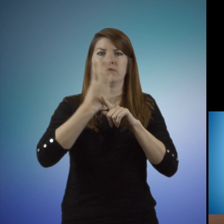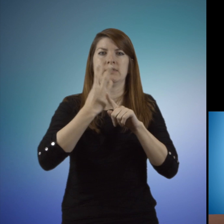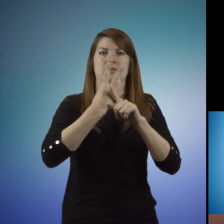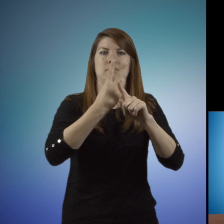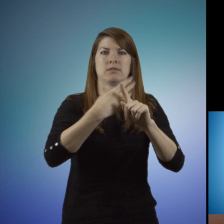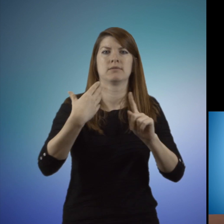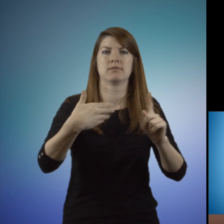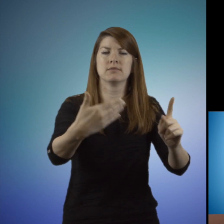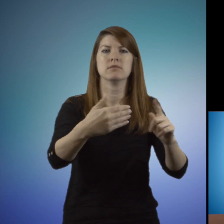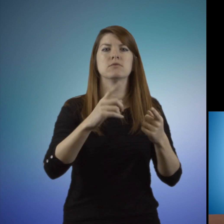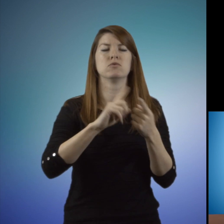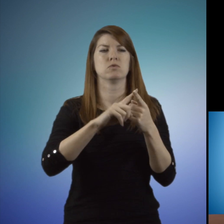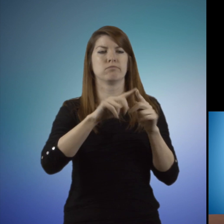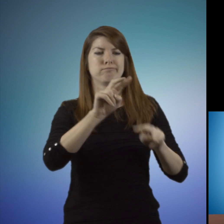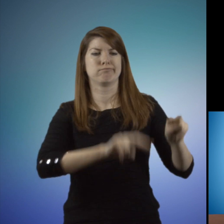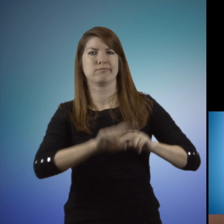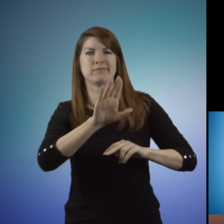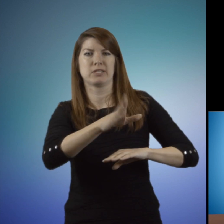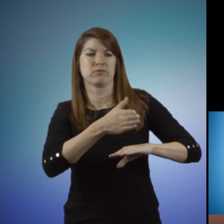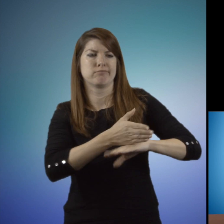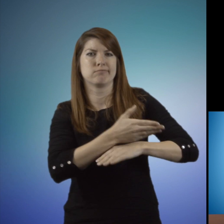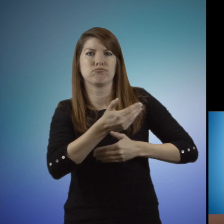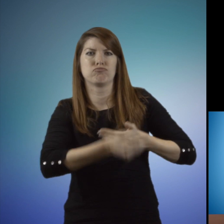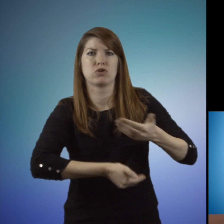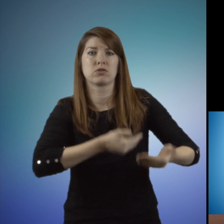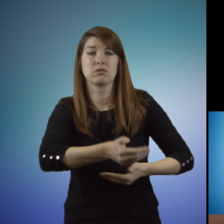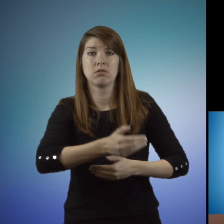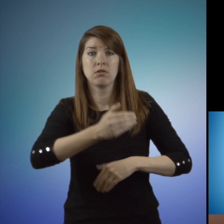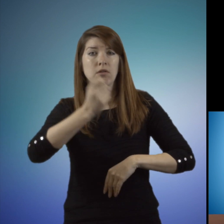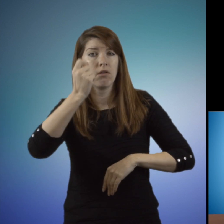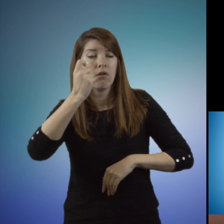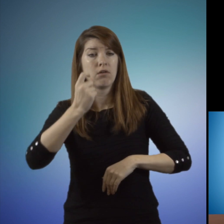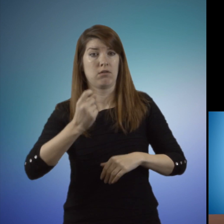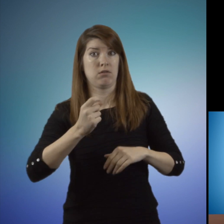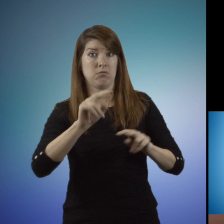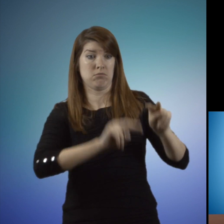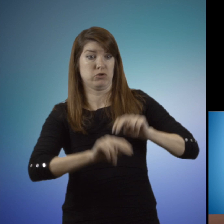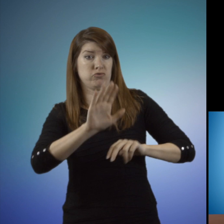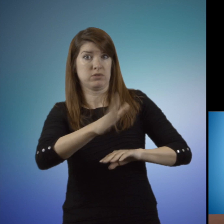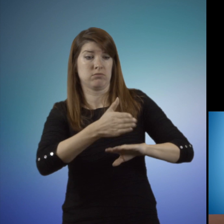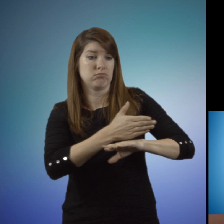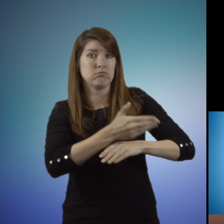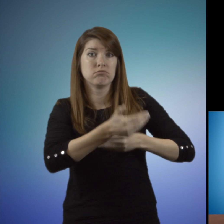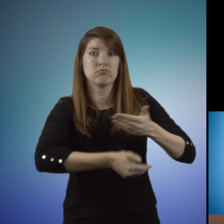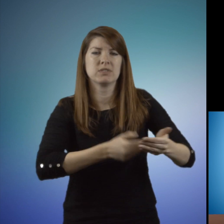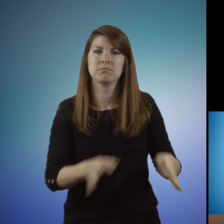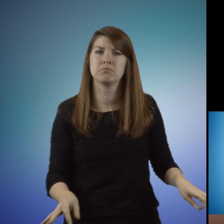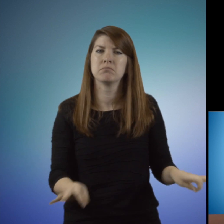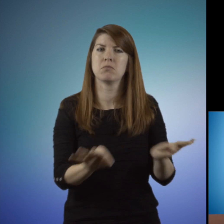Remember, we talked about monitor progress. Monitoring progress is very important because we want to make sure that the plans